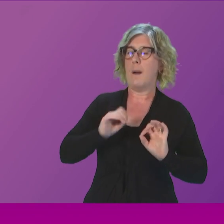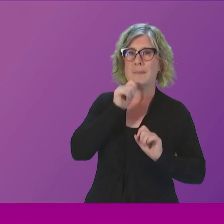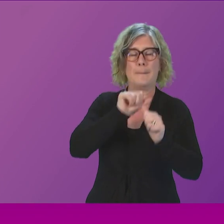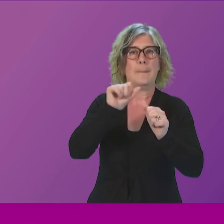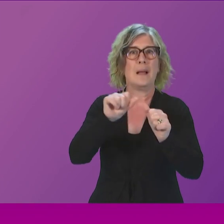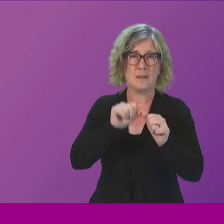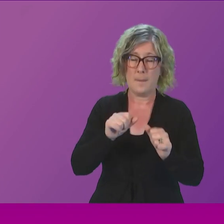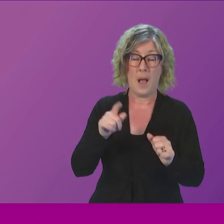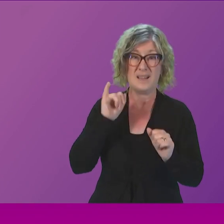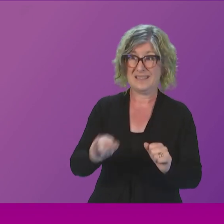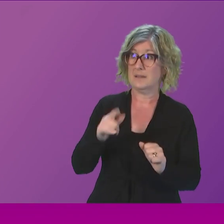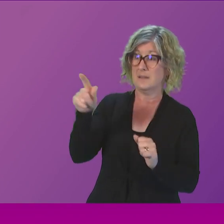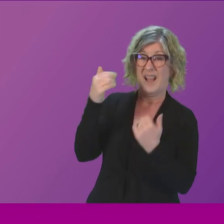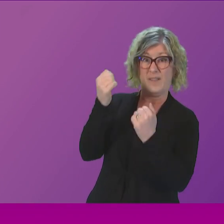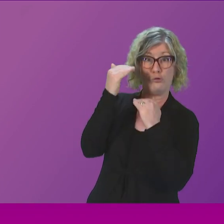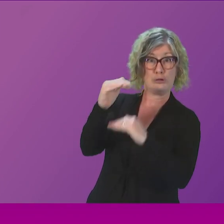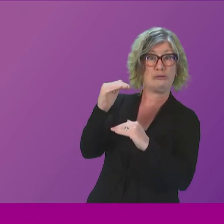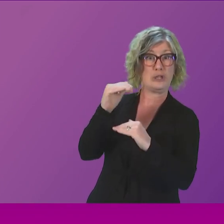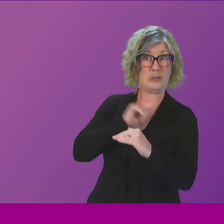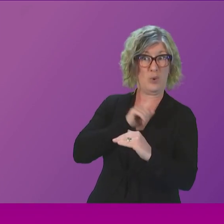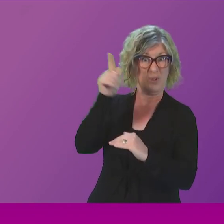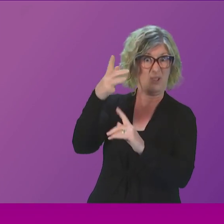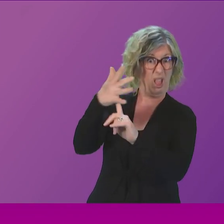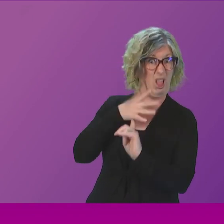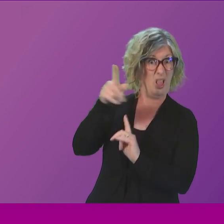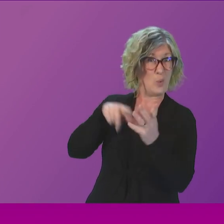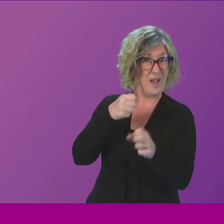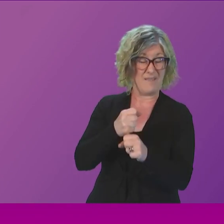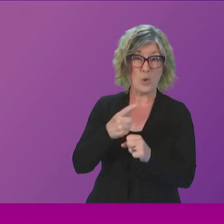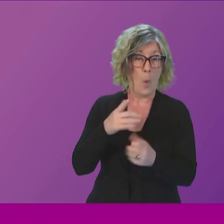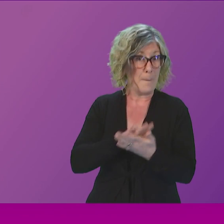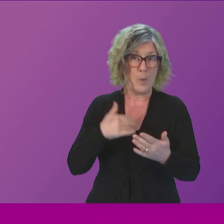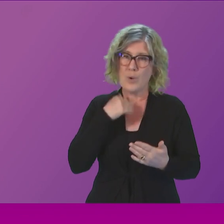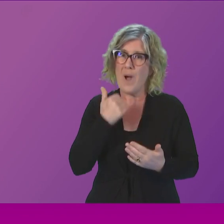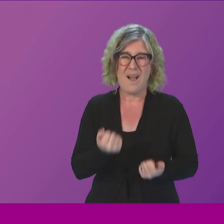we continue to argue for the full powers to tackle inequality to be in our hands as opposed